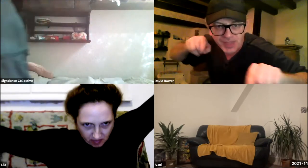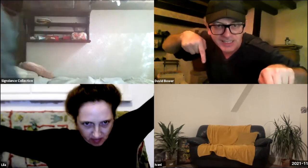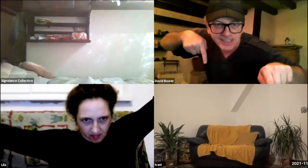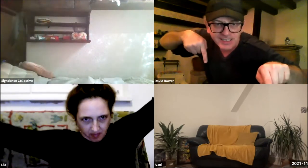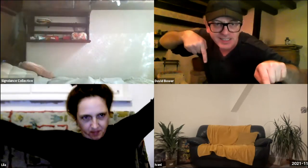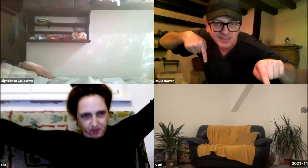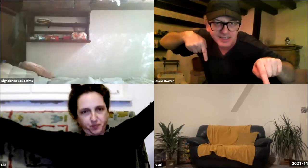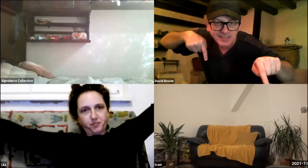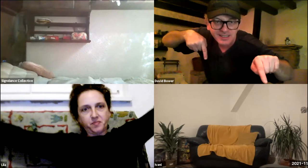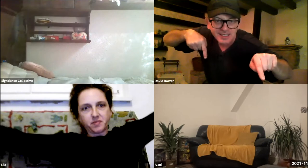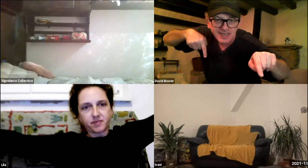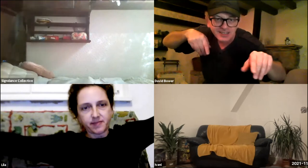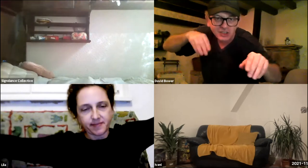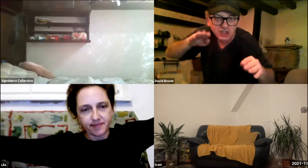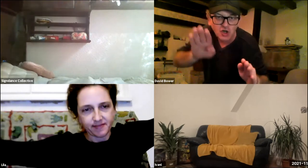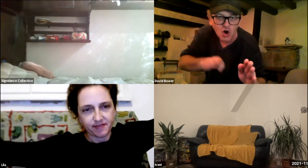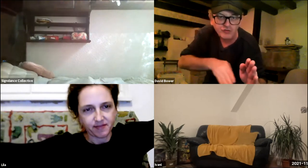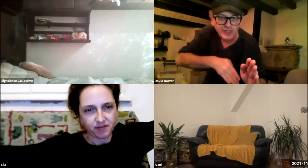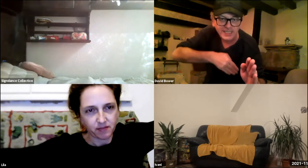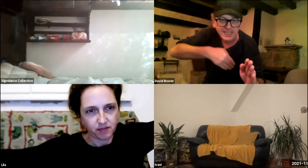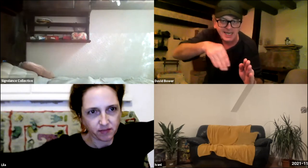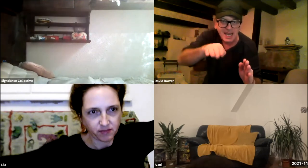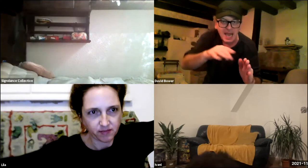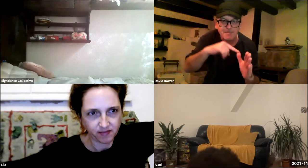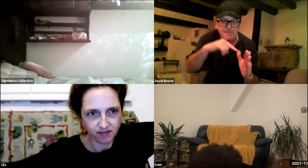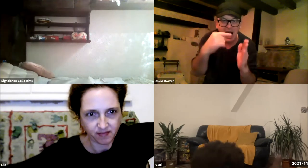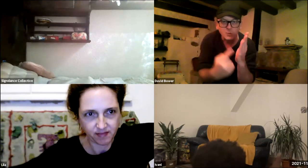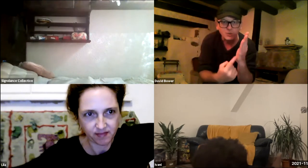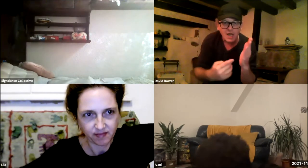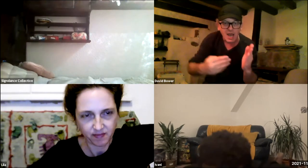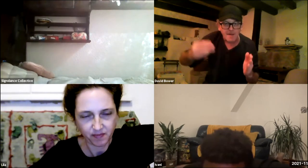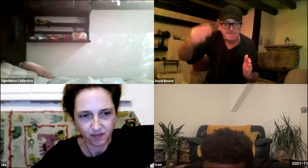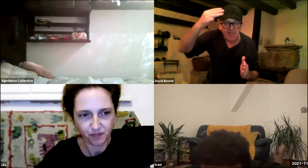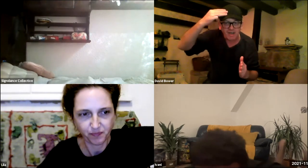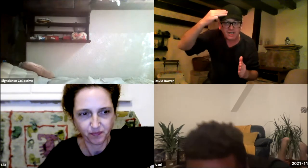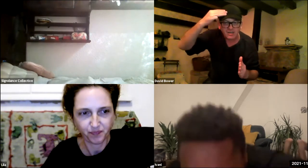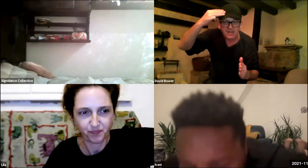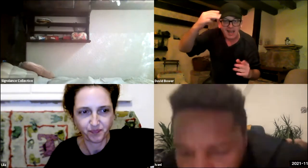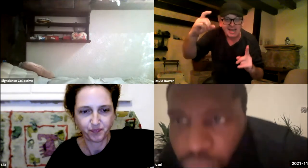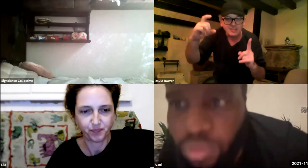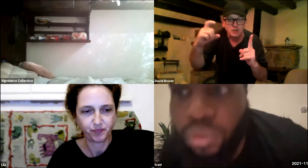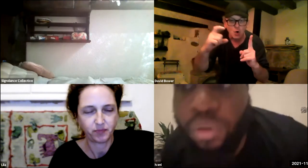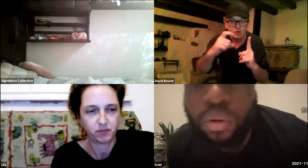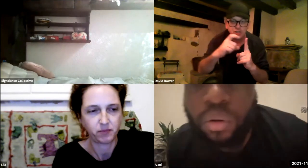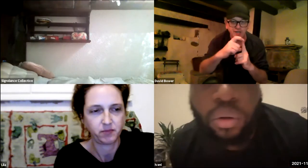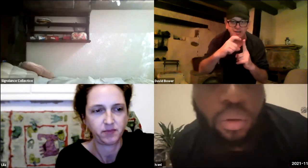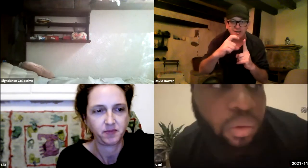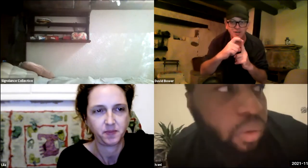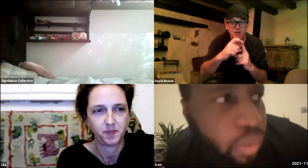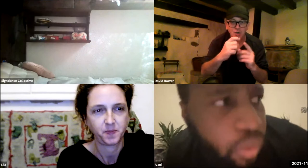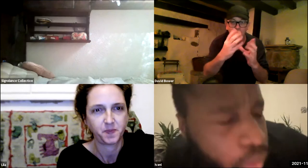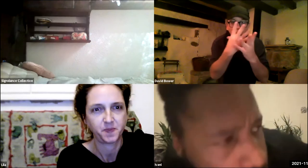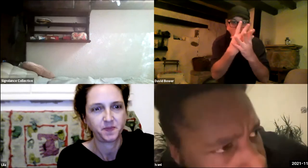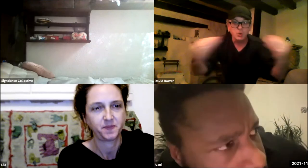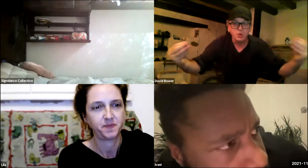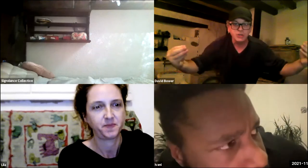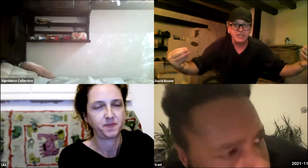is, she represents the world how it is now.